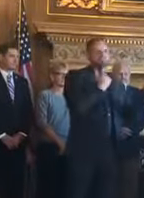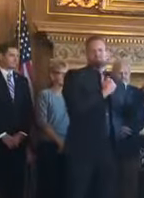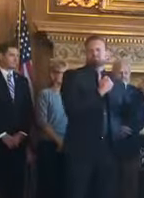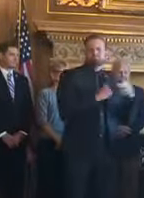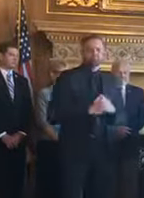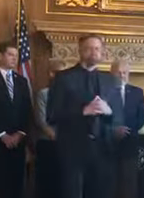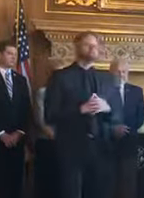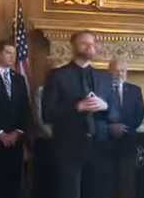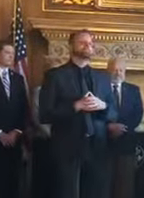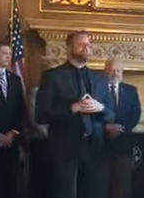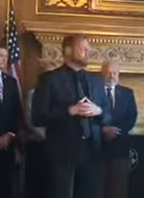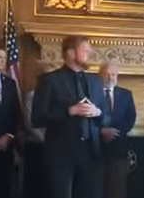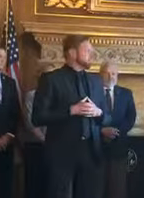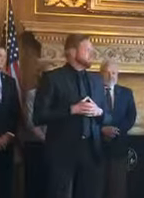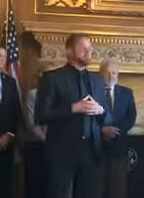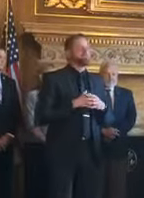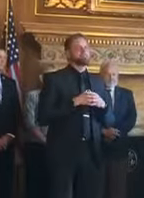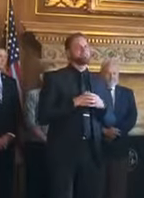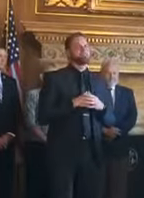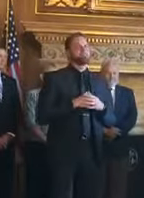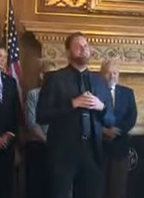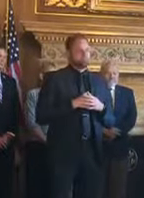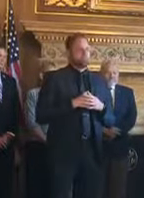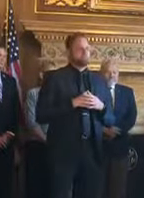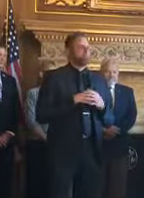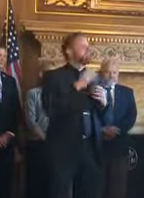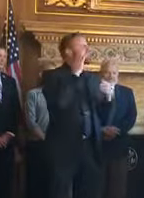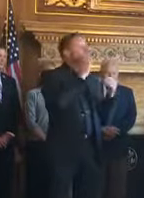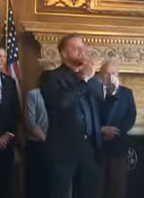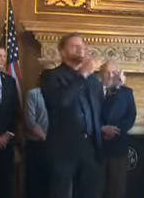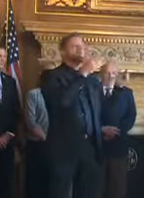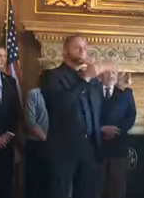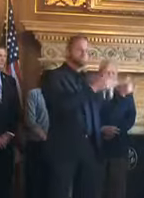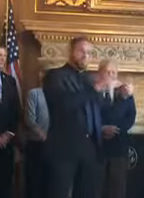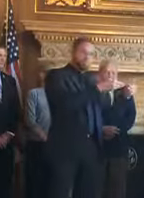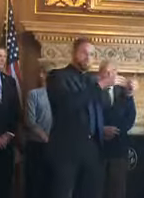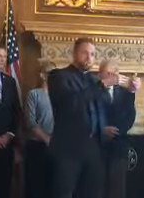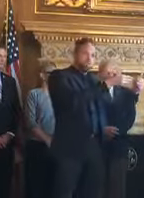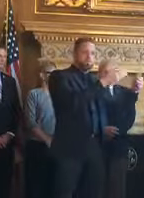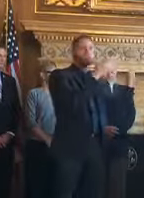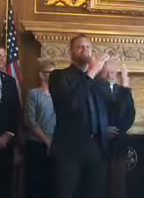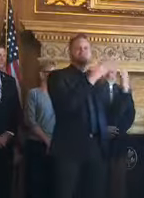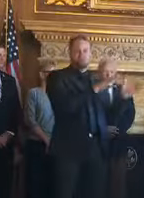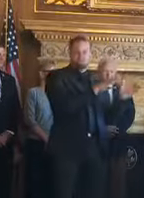have them say their peace, and then at the end I'm going to read a quick statement from